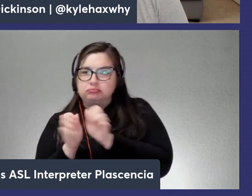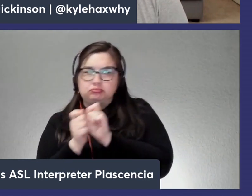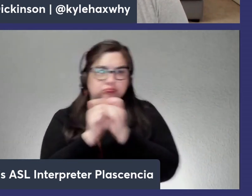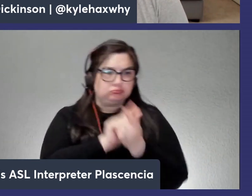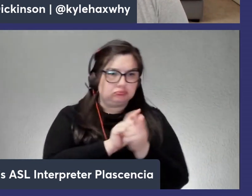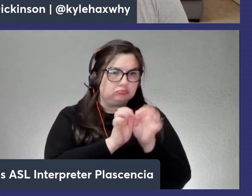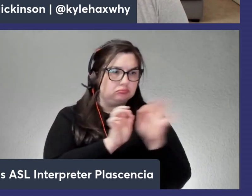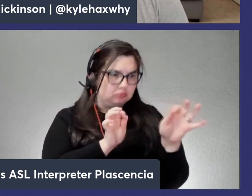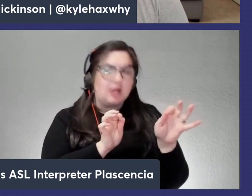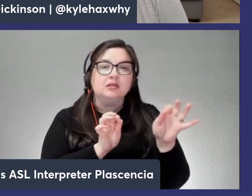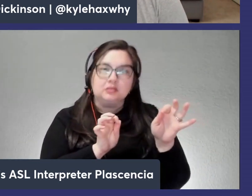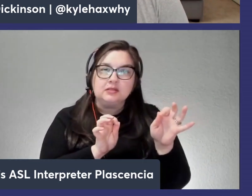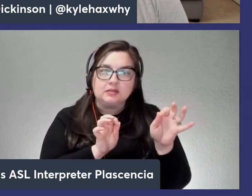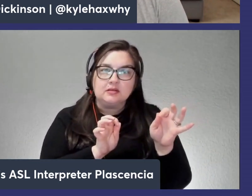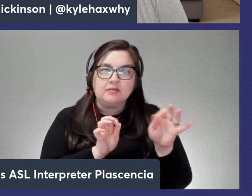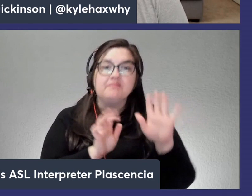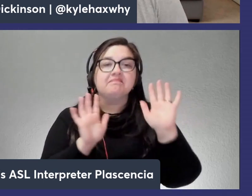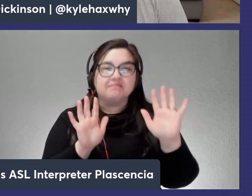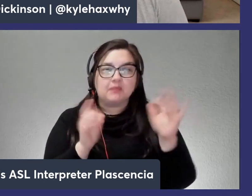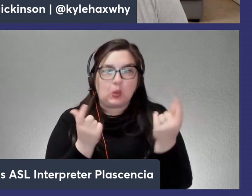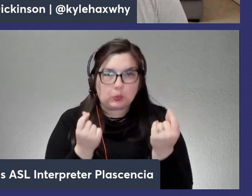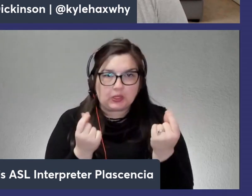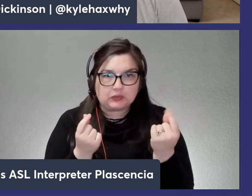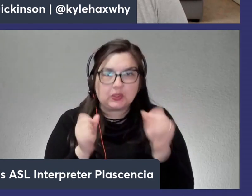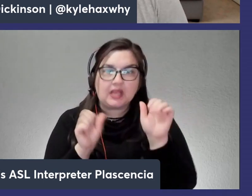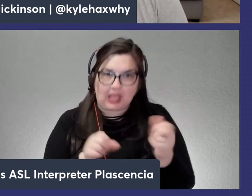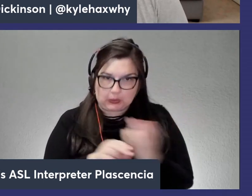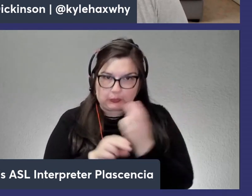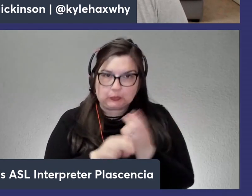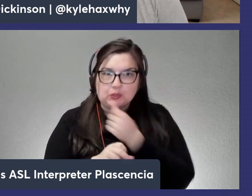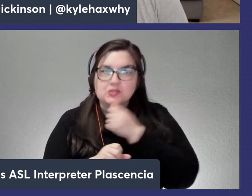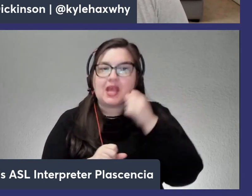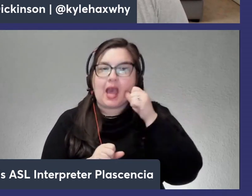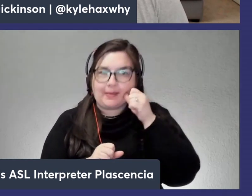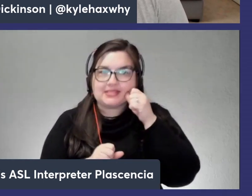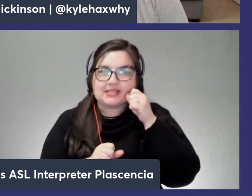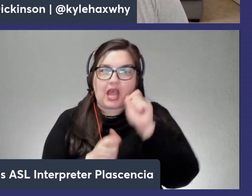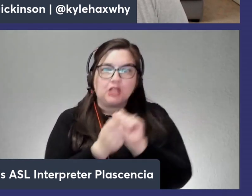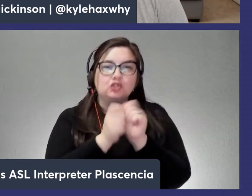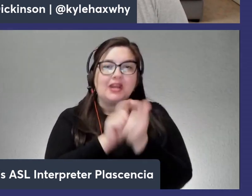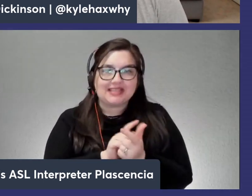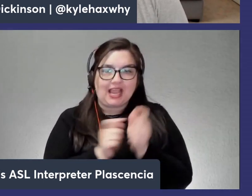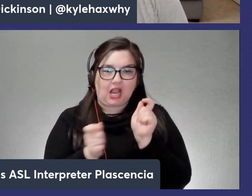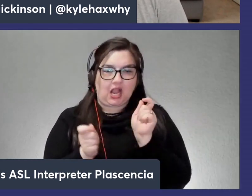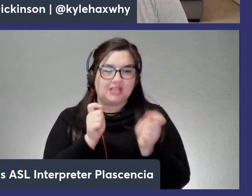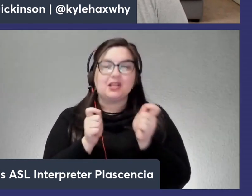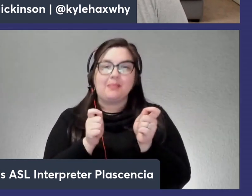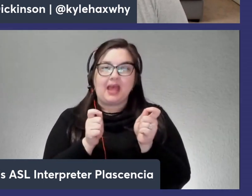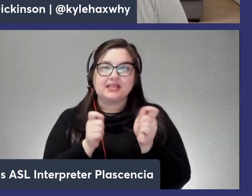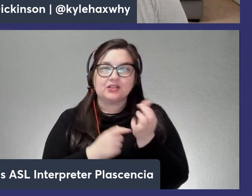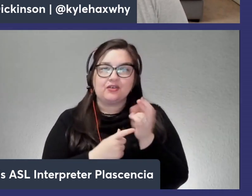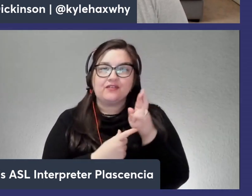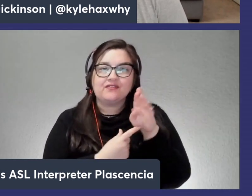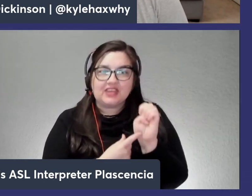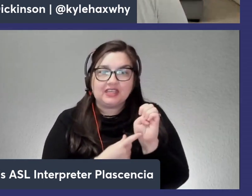and speaking, then you can use Amazon Translate's customization feature, which again, does not need to build a model.